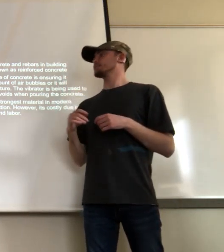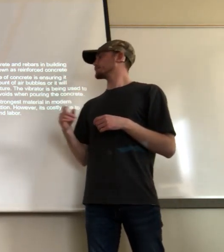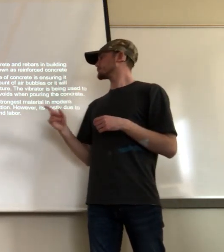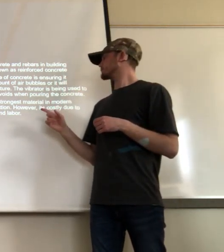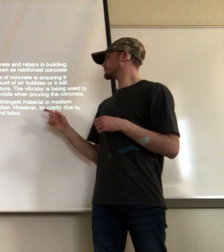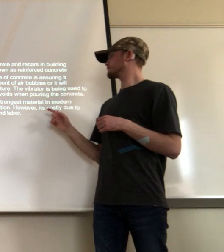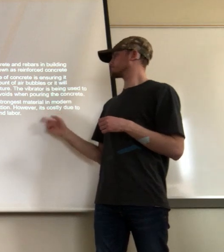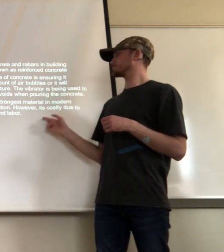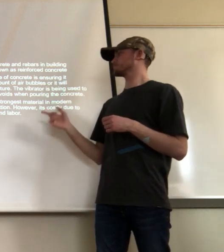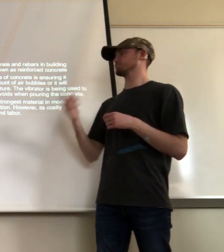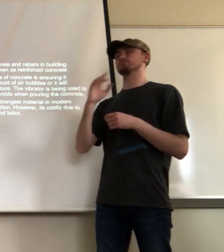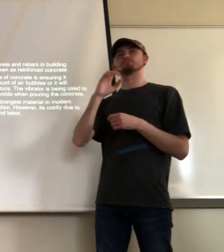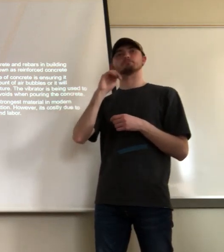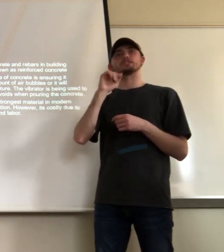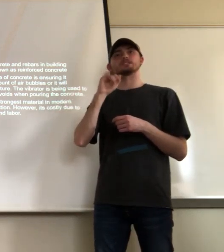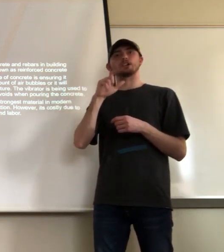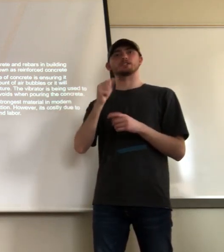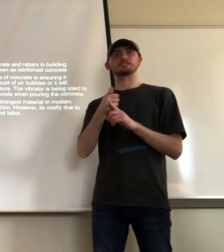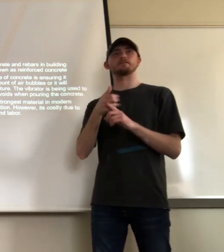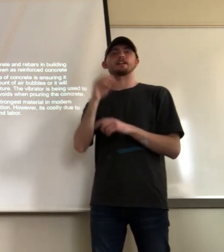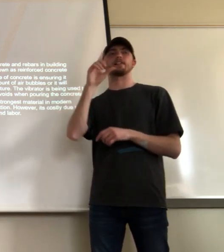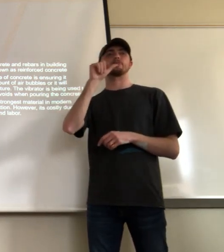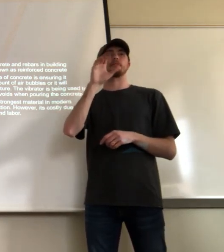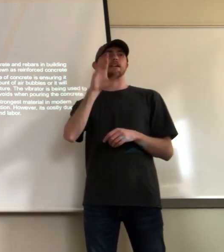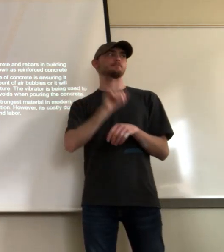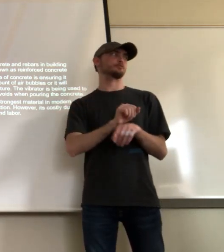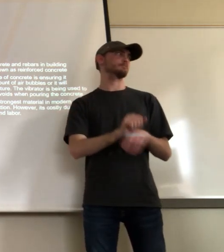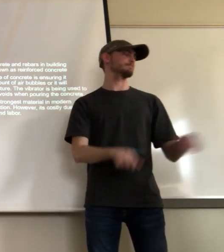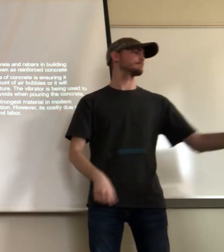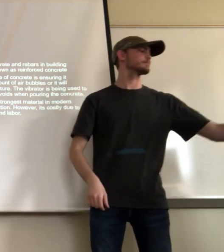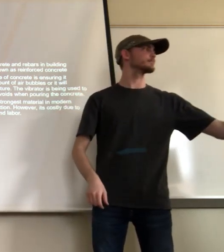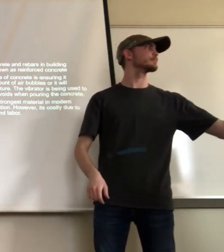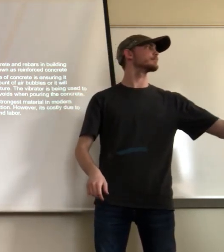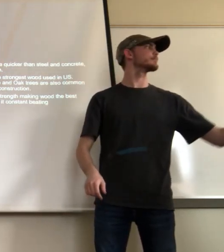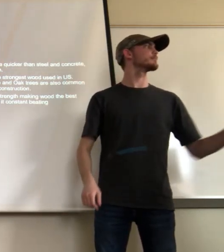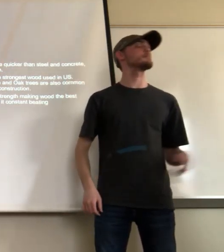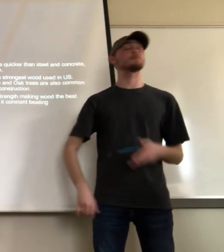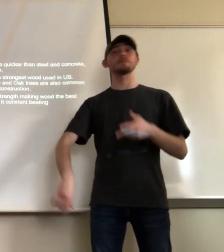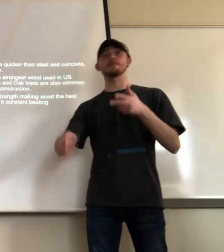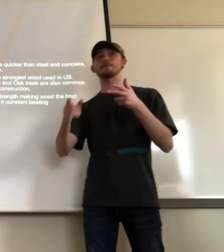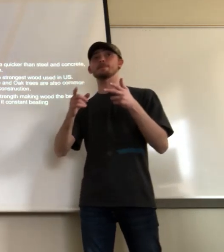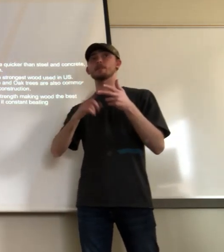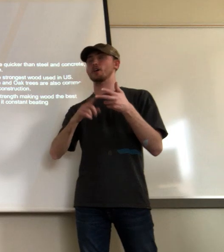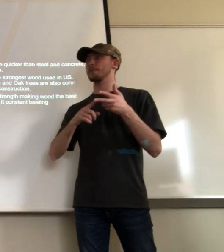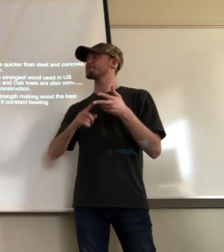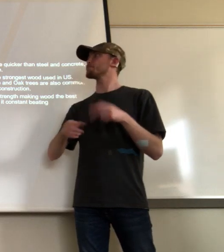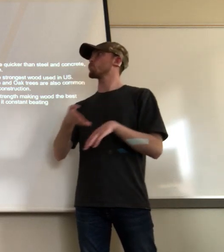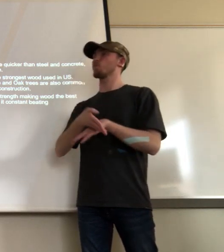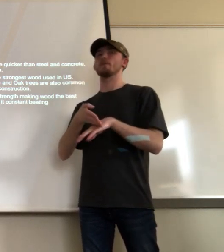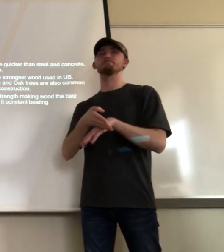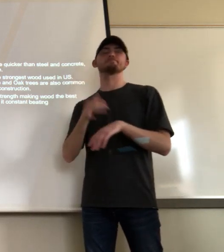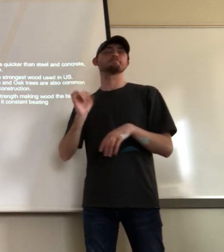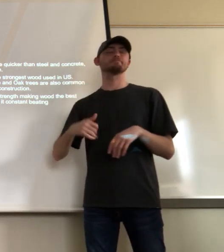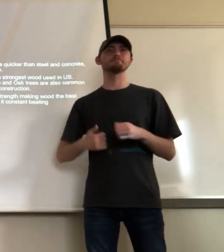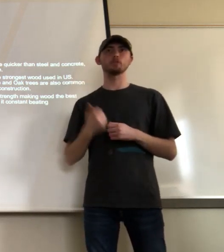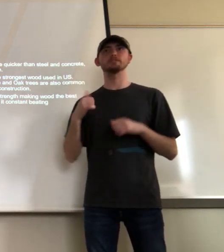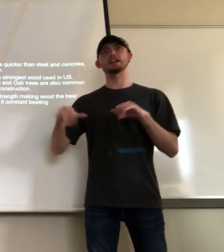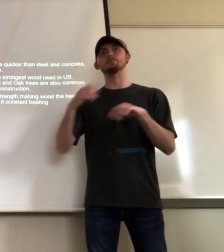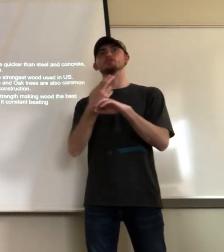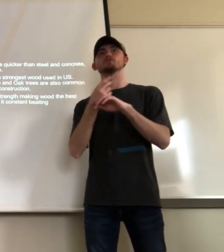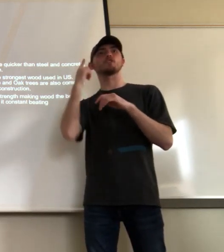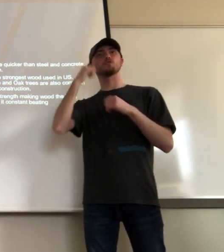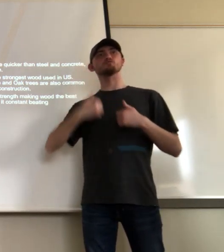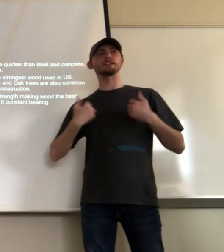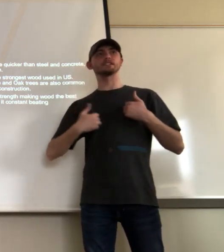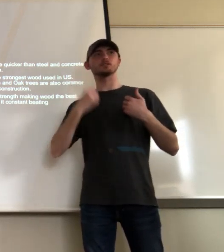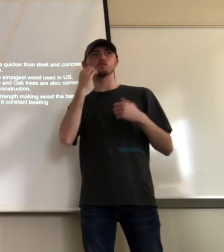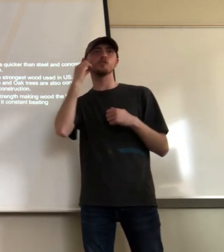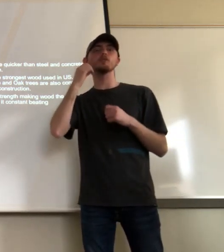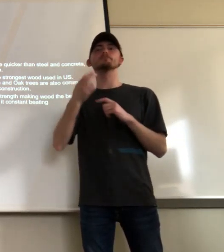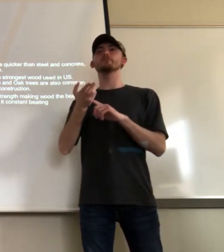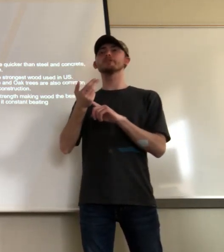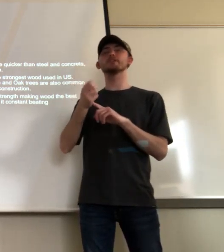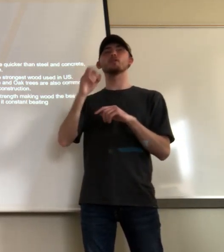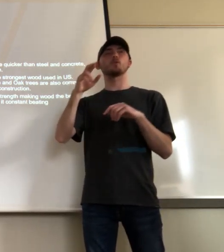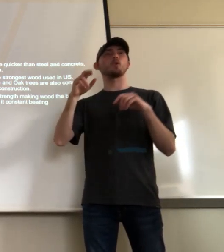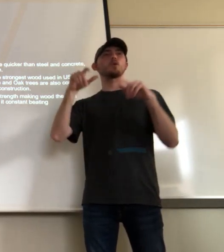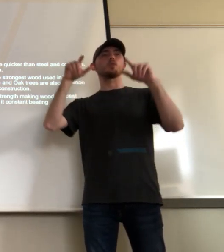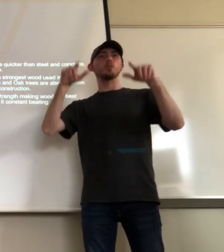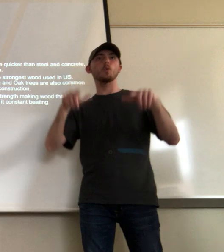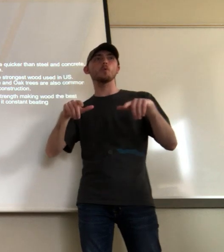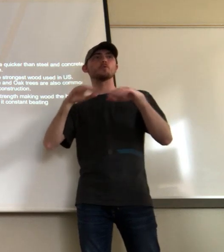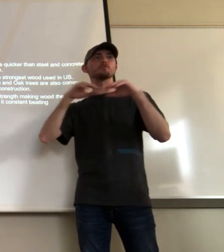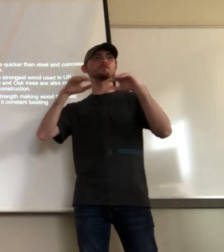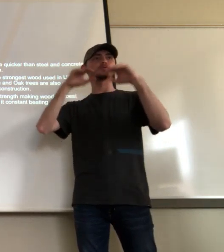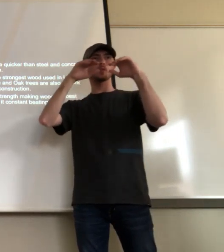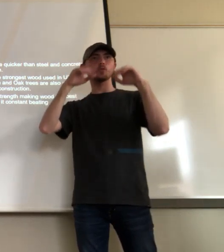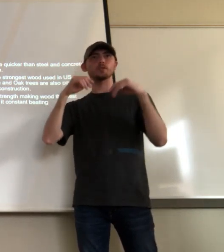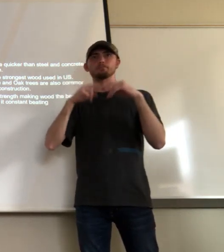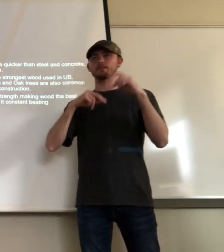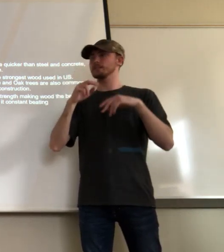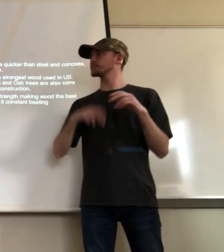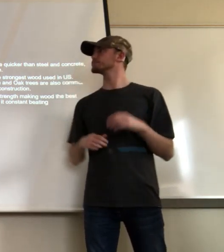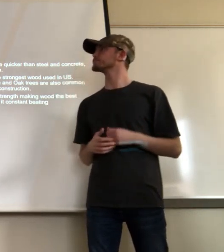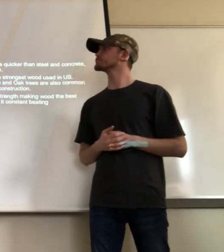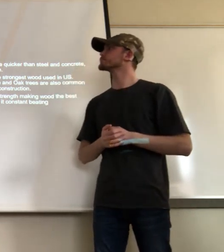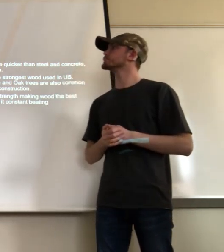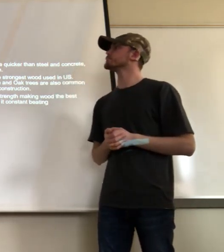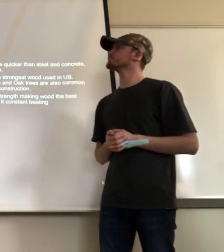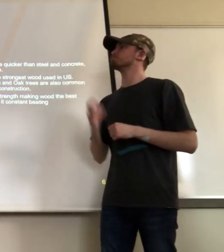Concrete is the strongest material in modern building construction. However, its costly due to materials and labor.